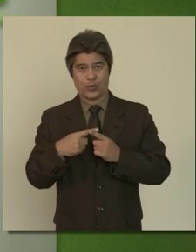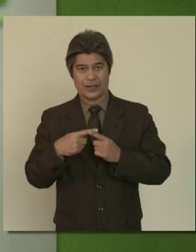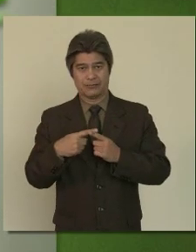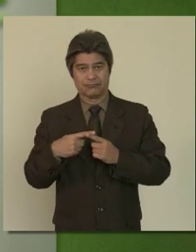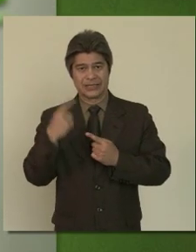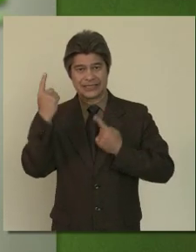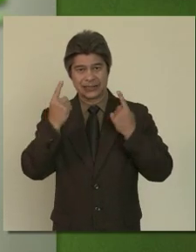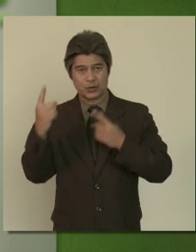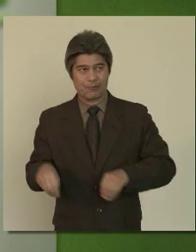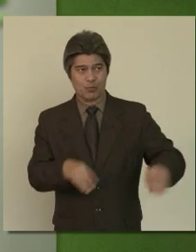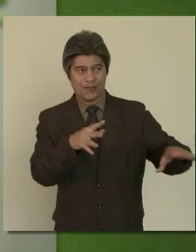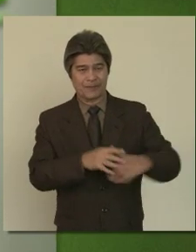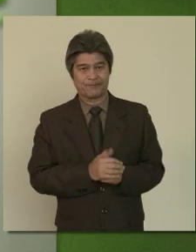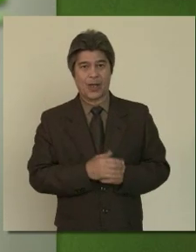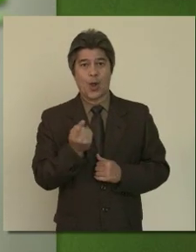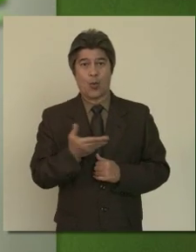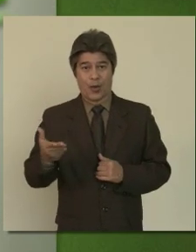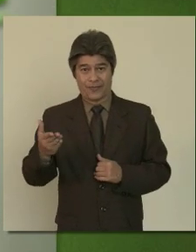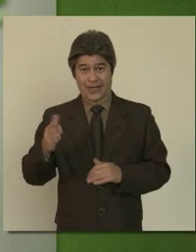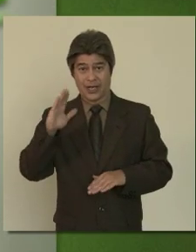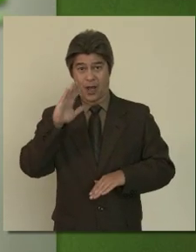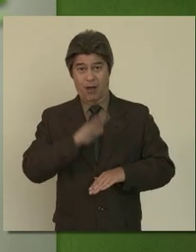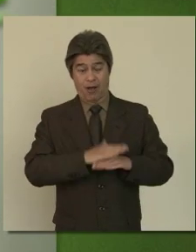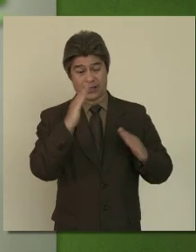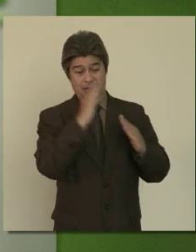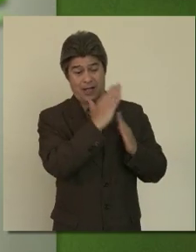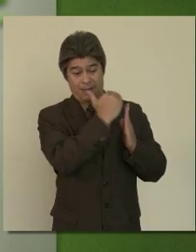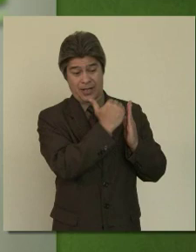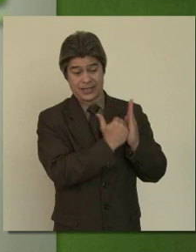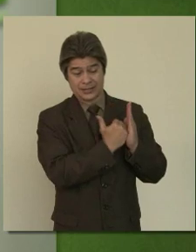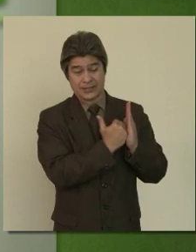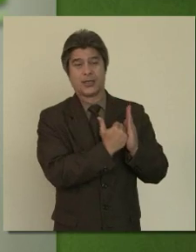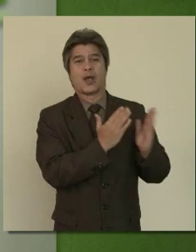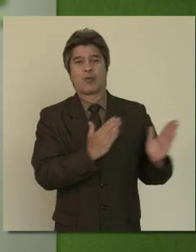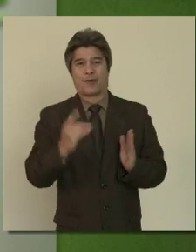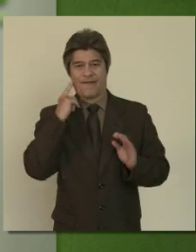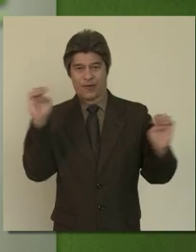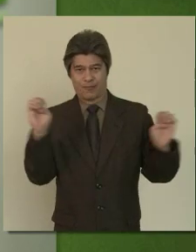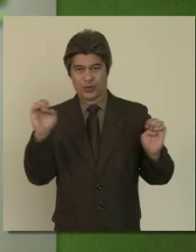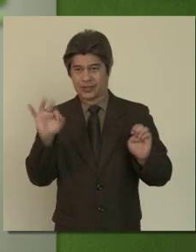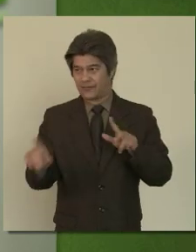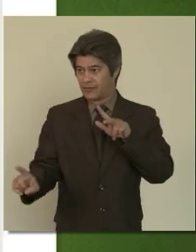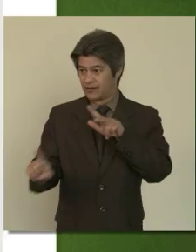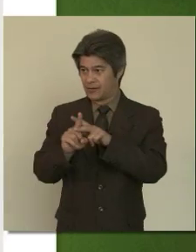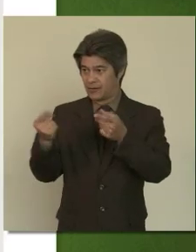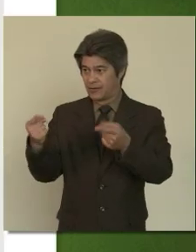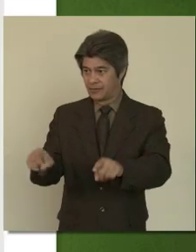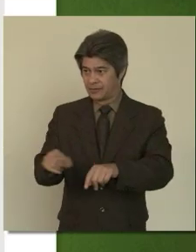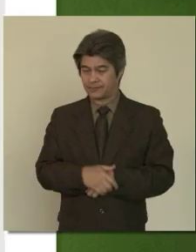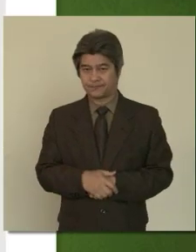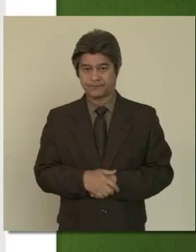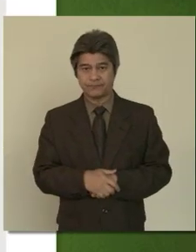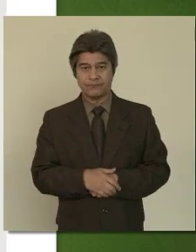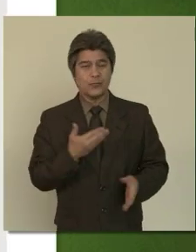that should be at the top of the list is preparing for emergencies in case they arise.